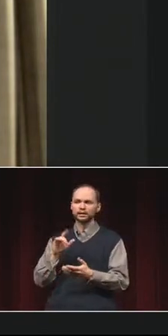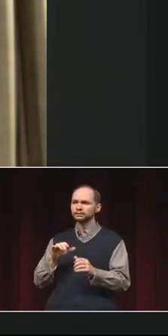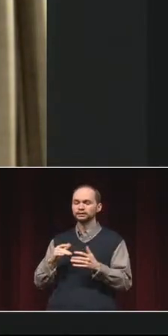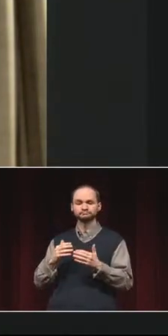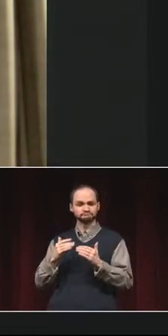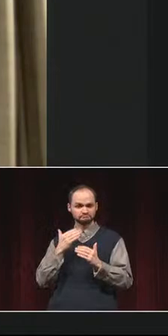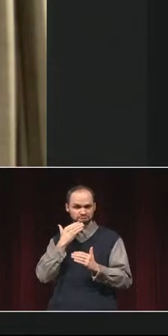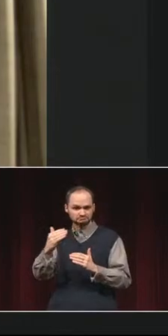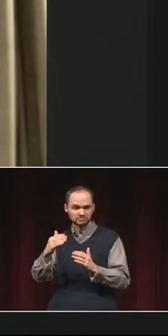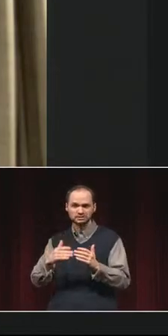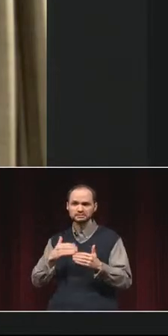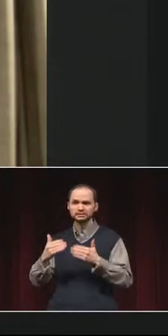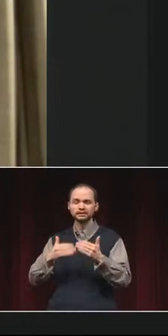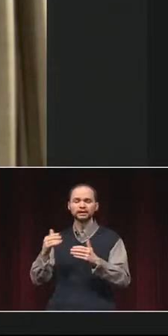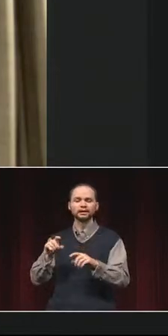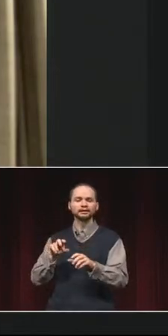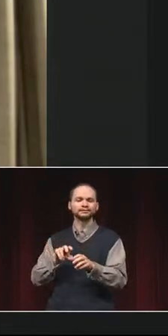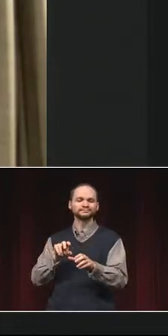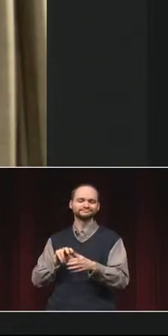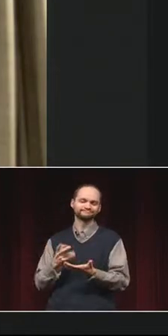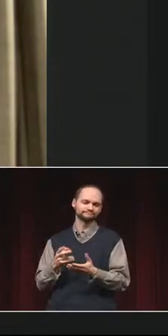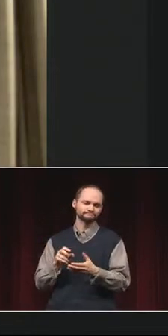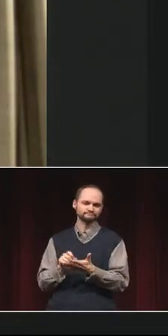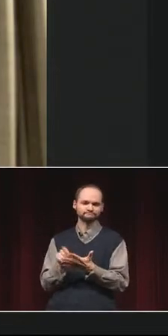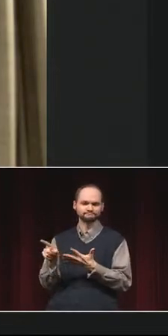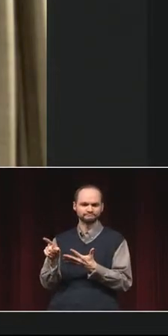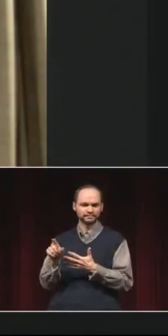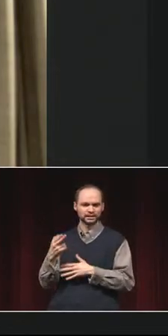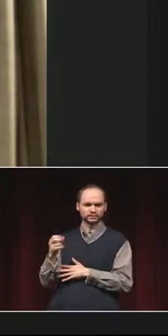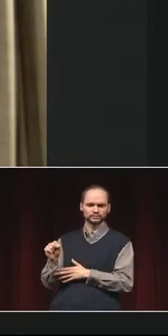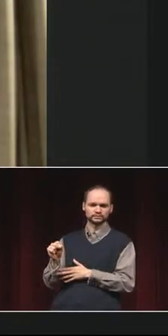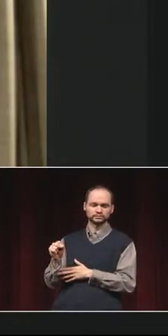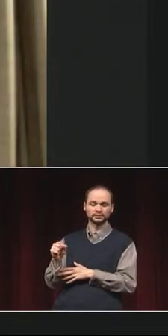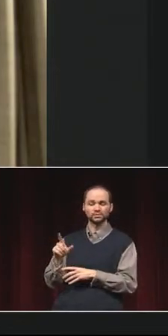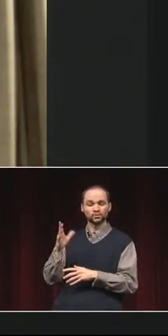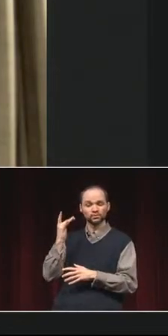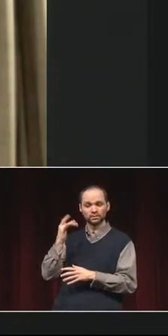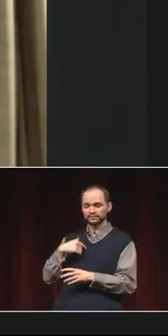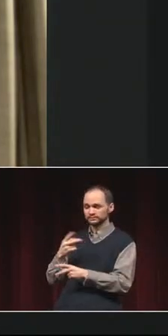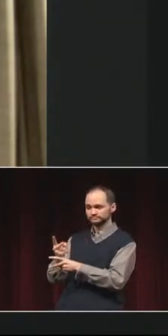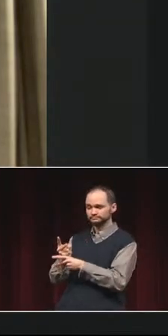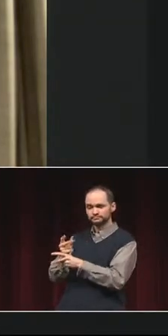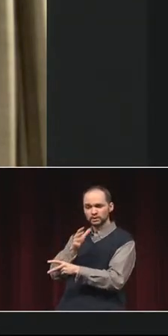finishing high school to care for my mother and then later my grandmother as they became